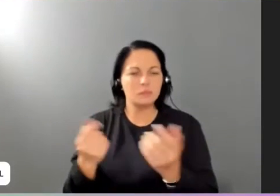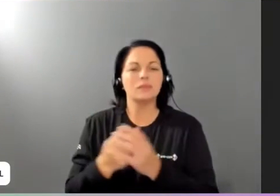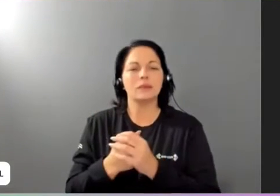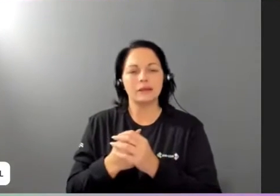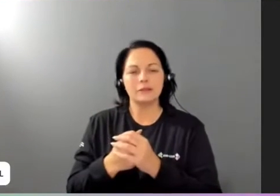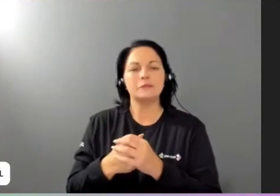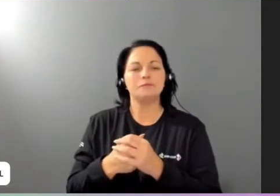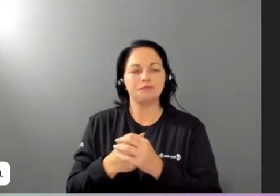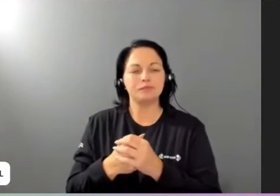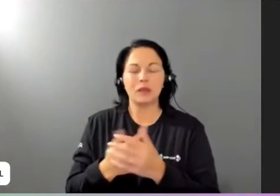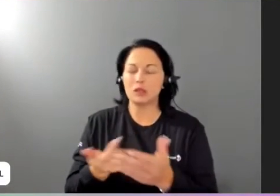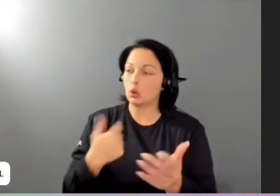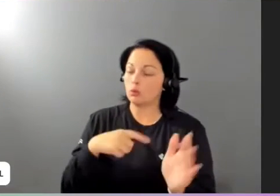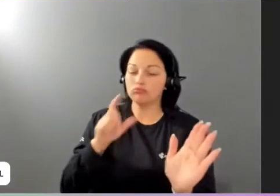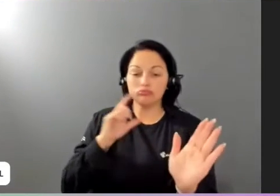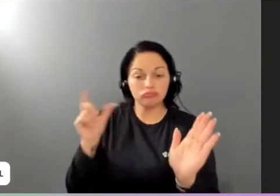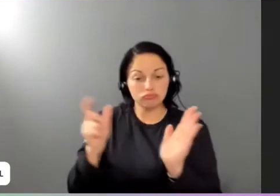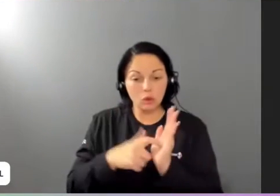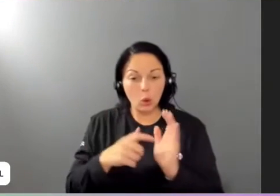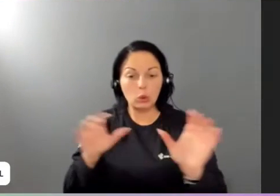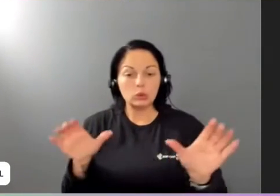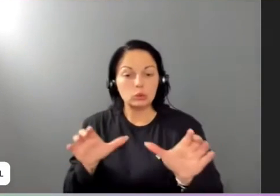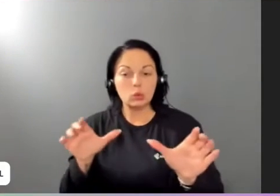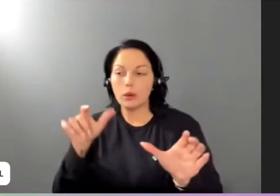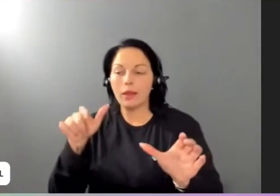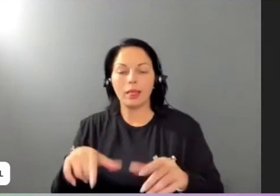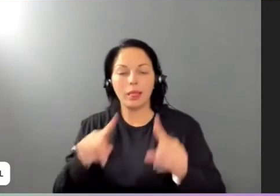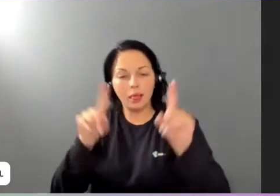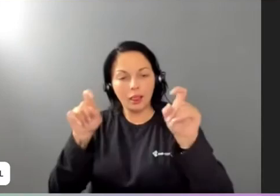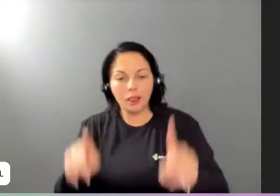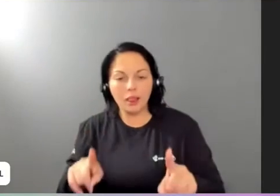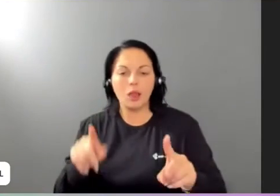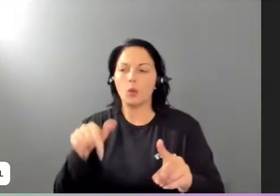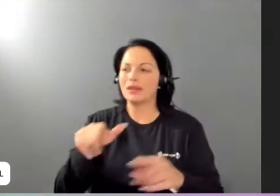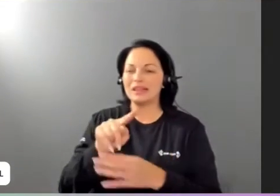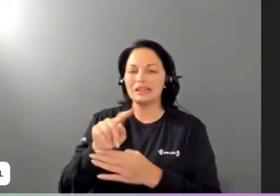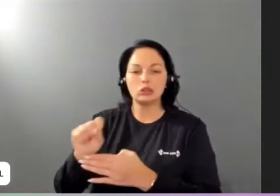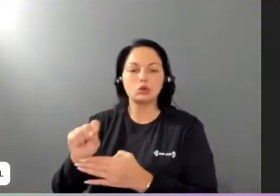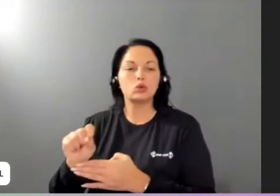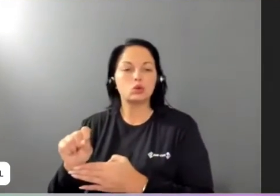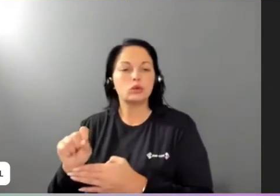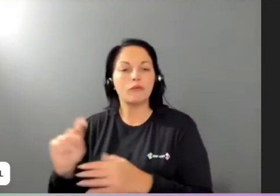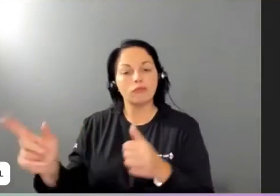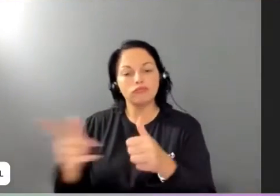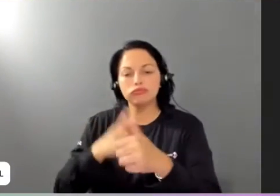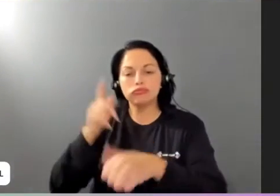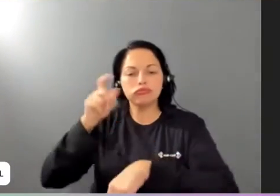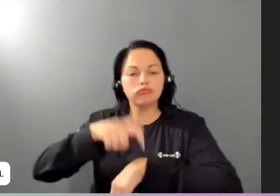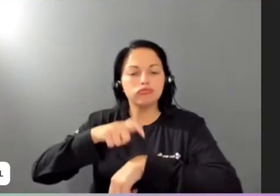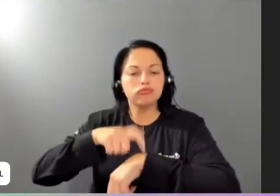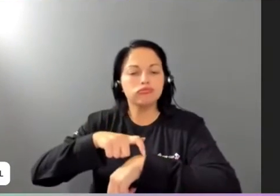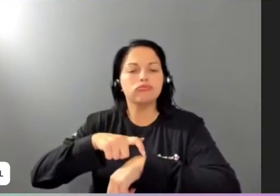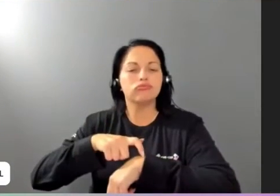organizations don't necessarily understand where they are today the same way. So really from what I've seen